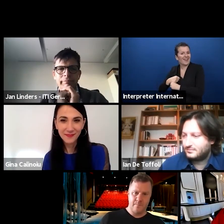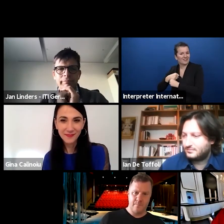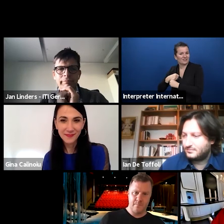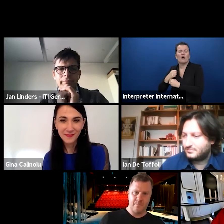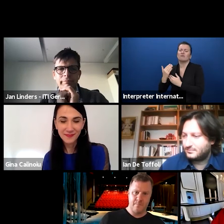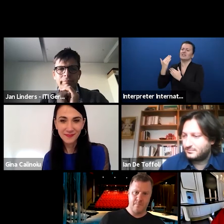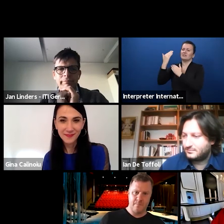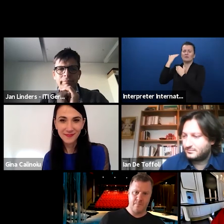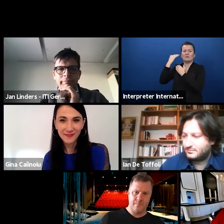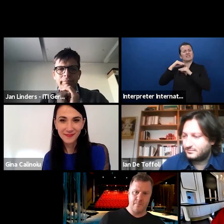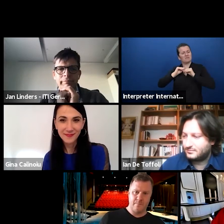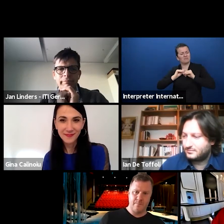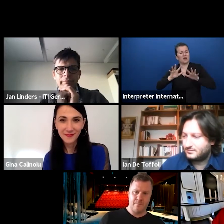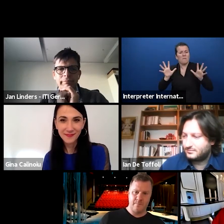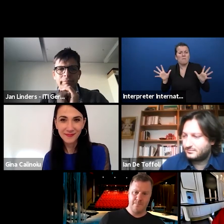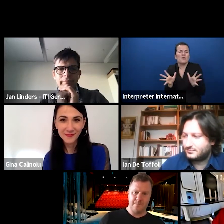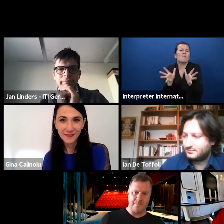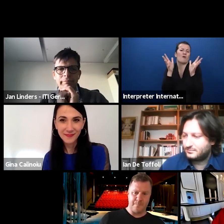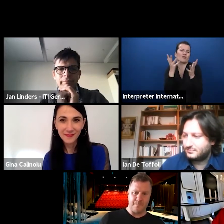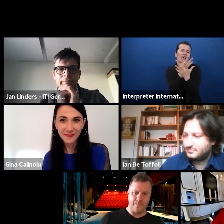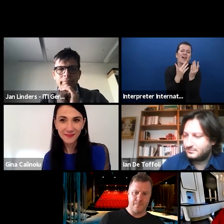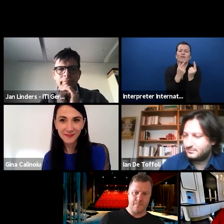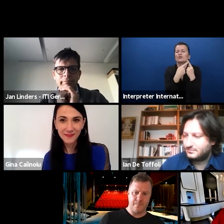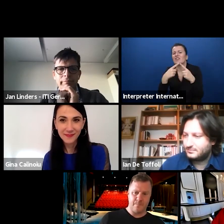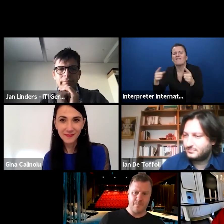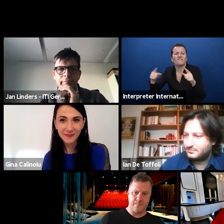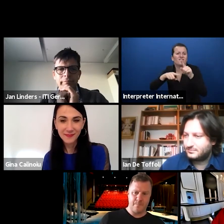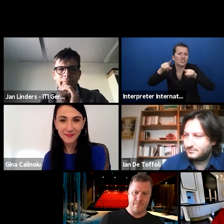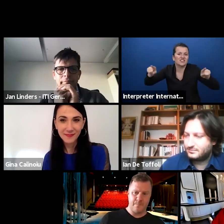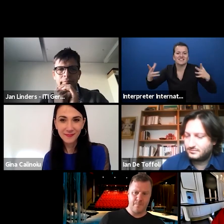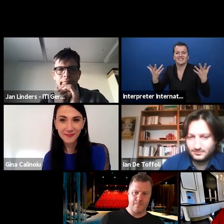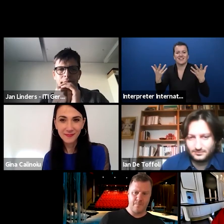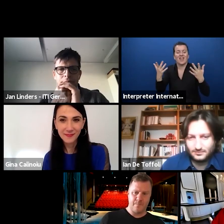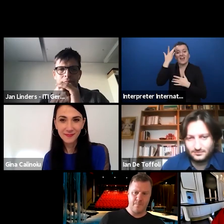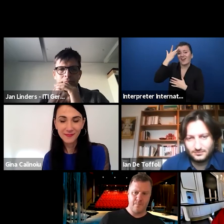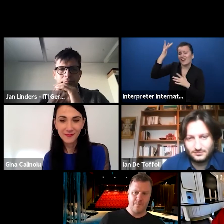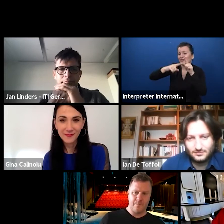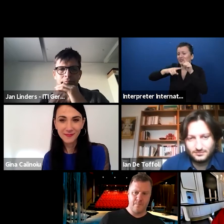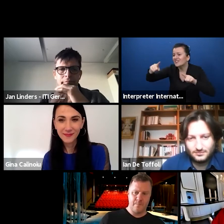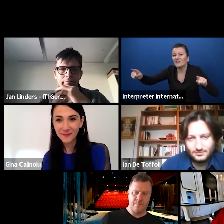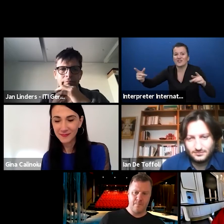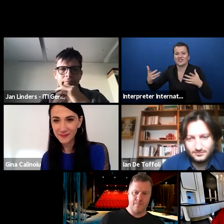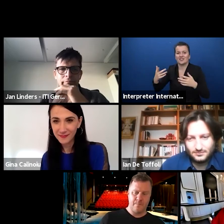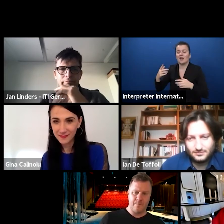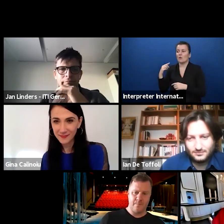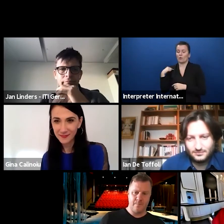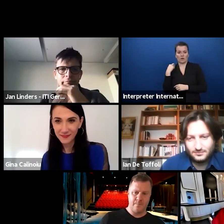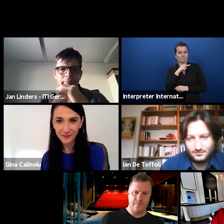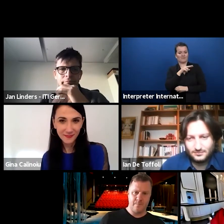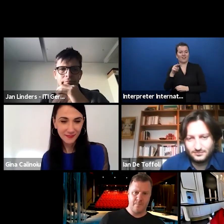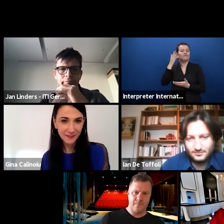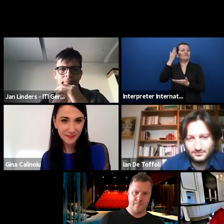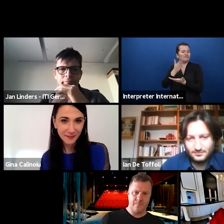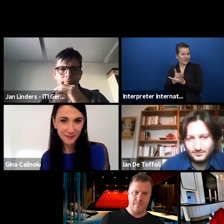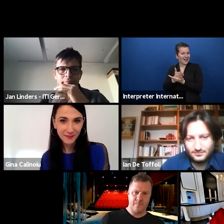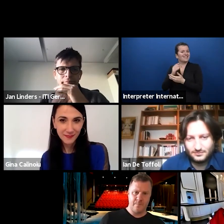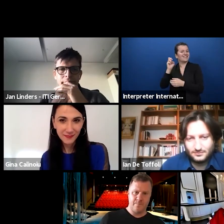and linguistic diversity.This is our main driver and we have heard, not these during those two